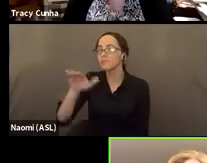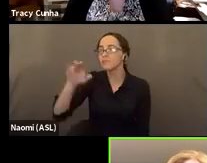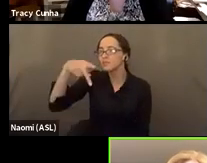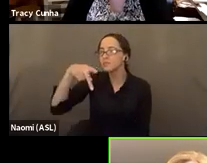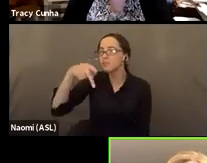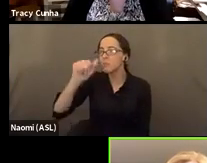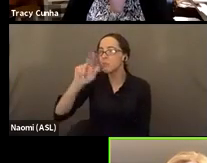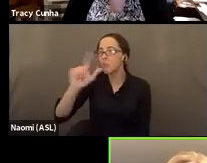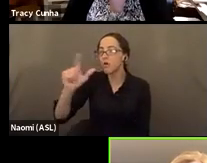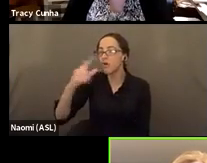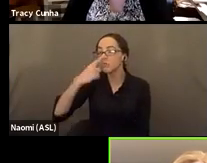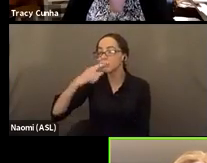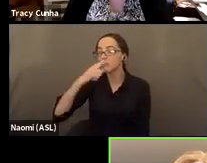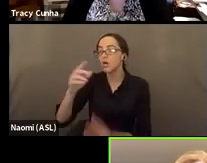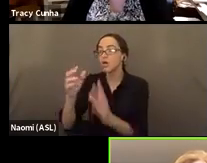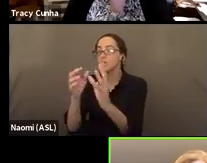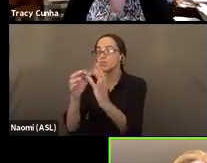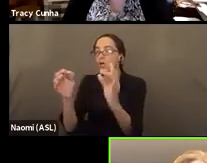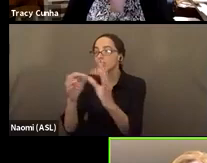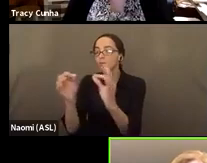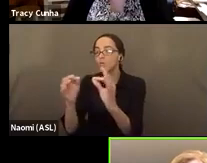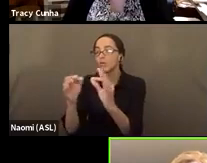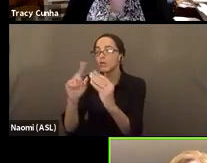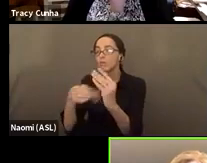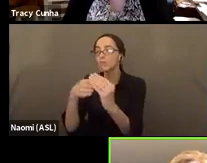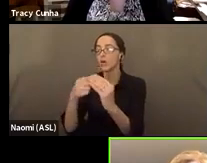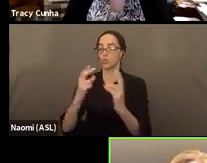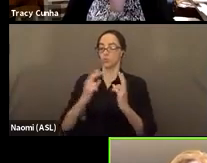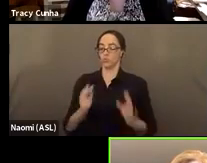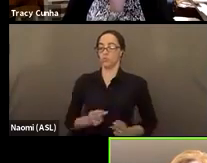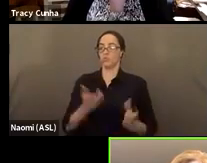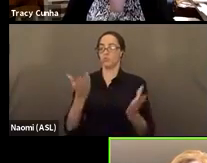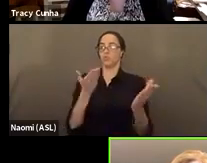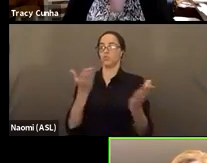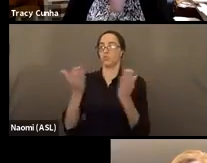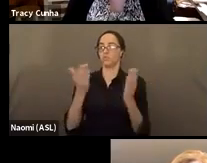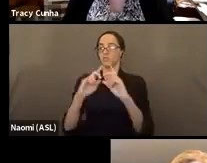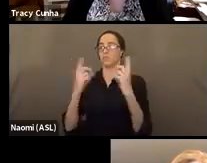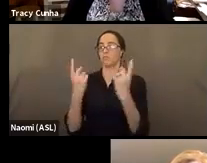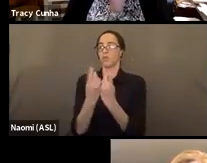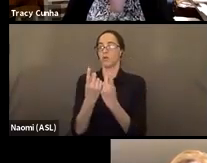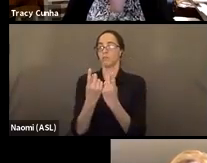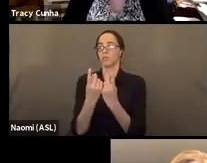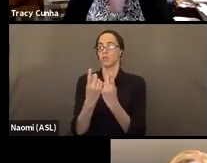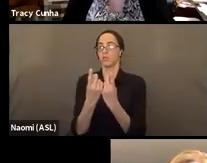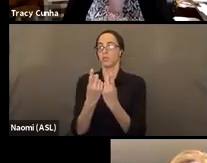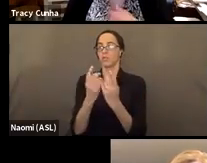when we know one of these disasters is coming i can and then i want to emphasize something